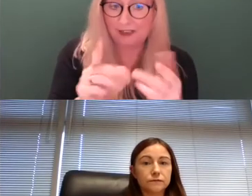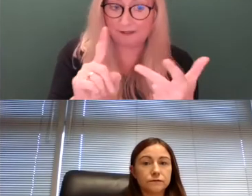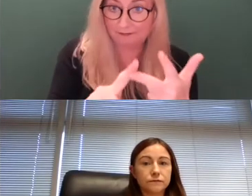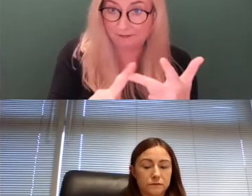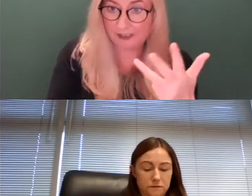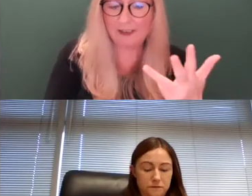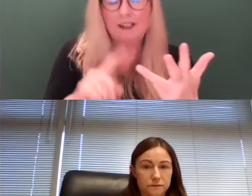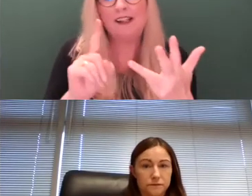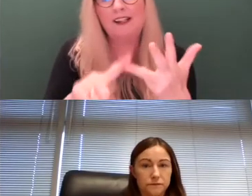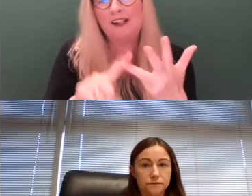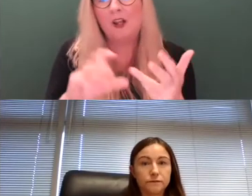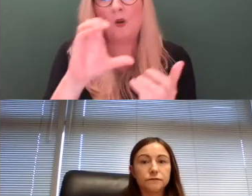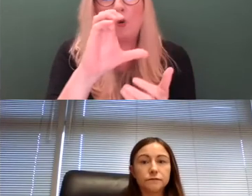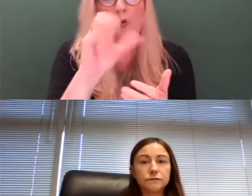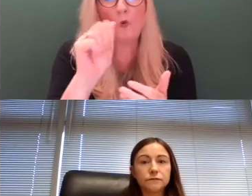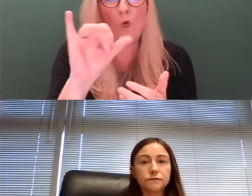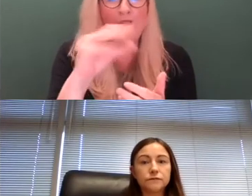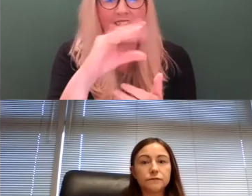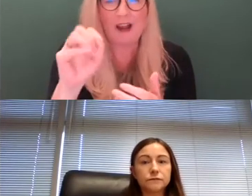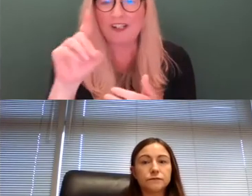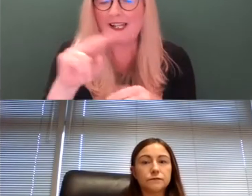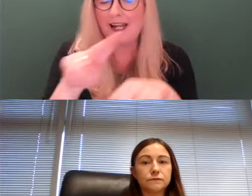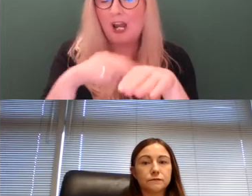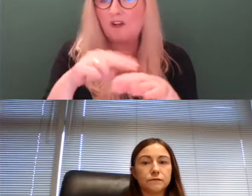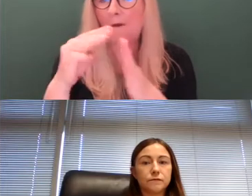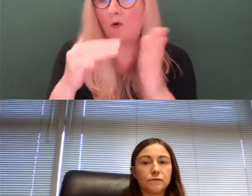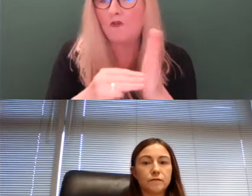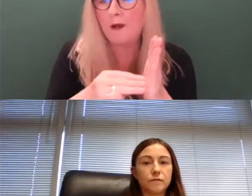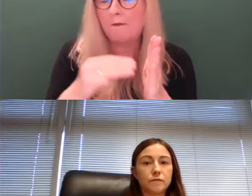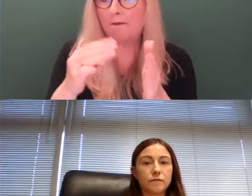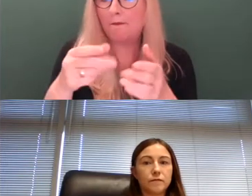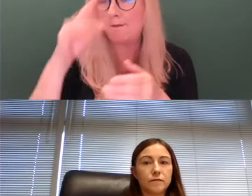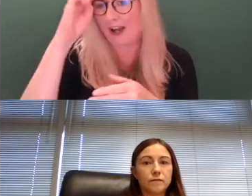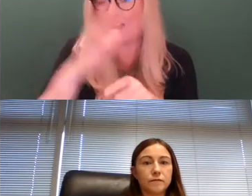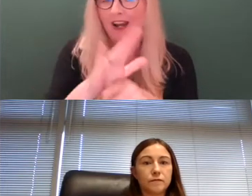Caoimhe Gleeson is the national programme manager for the HSE National Office for Human Rights and